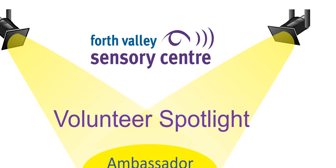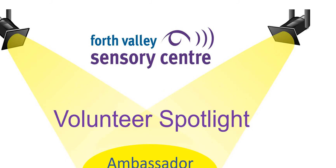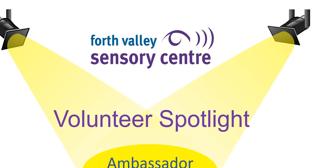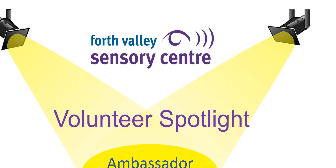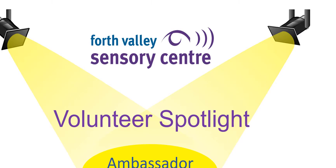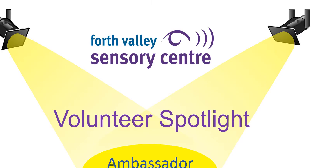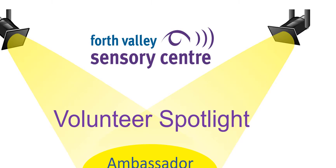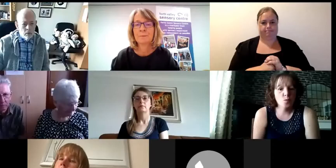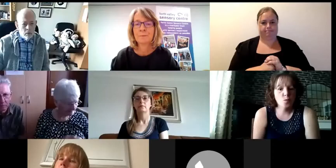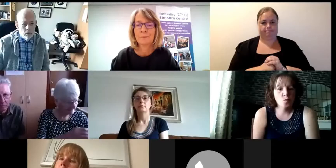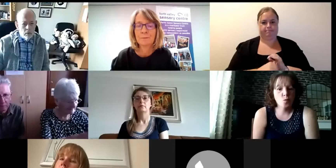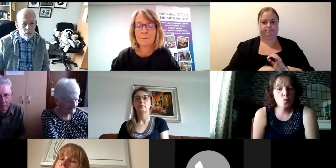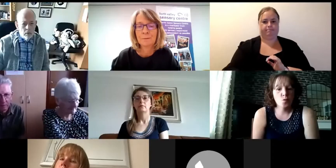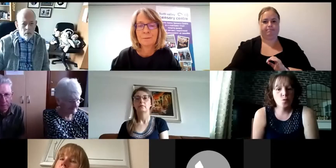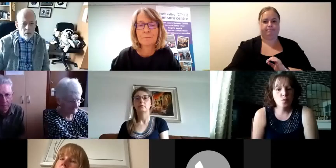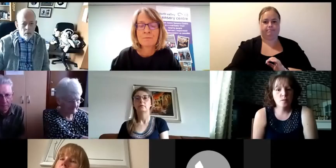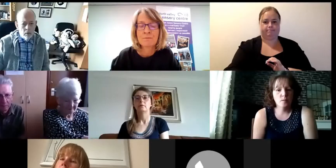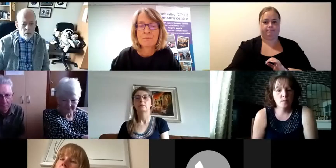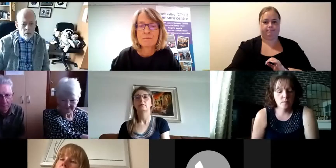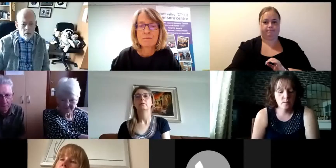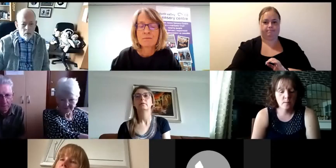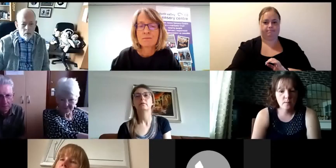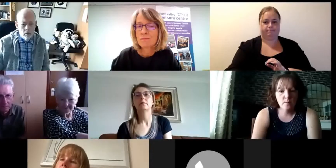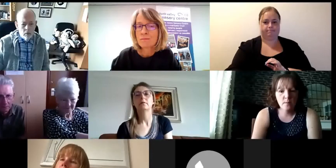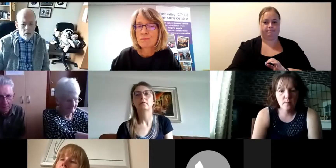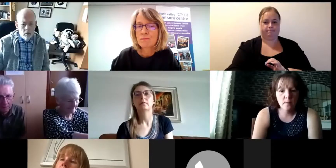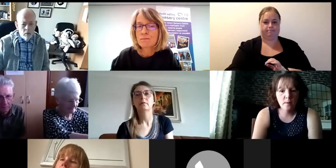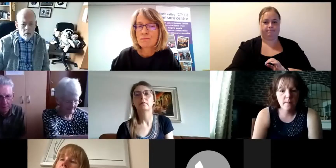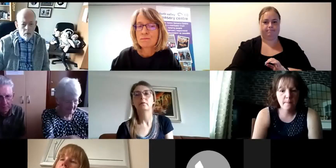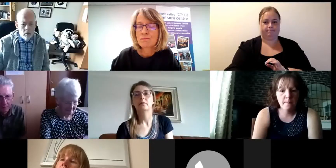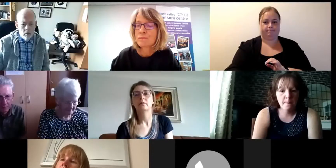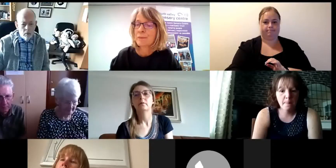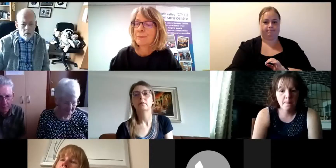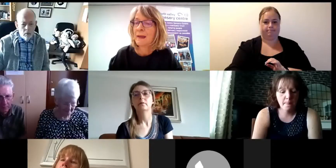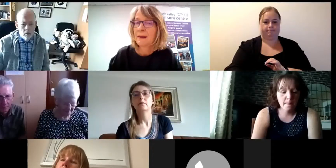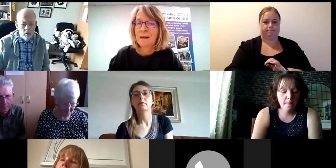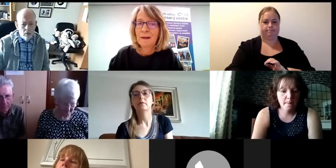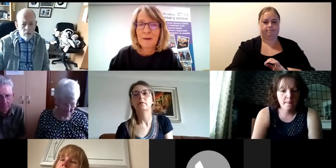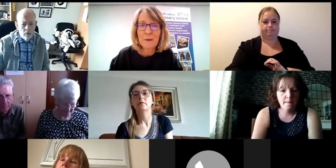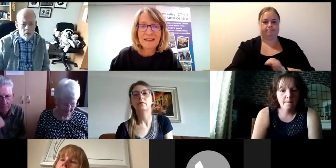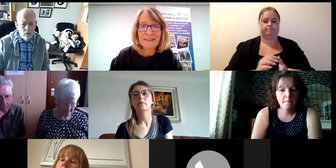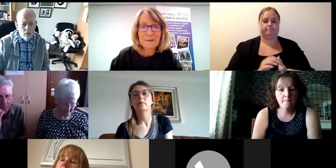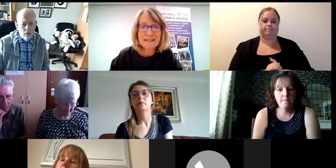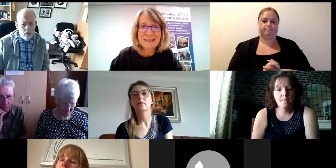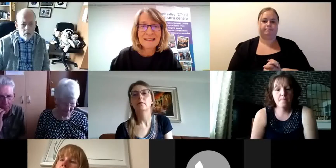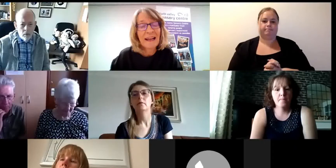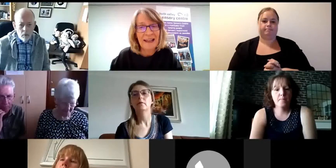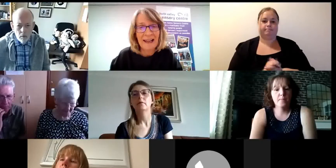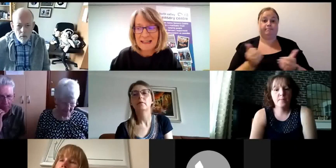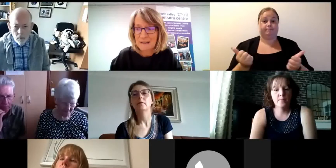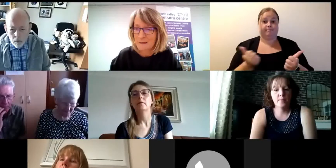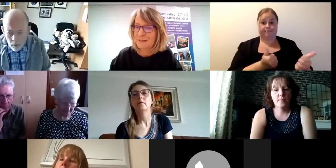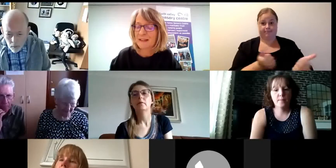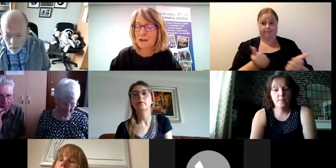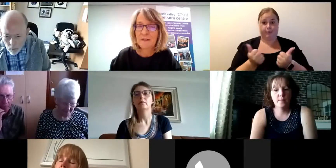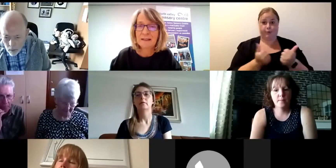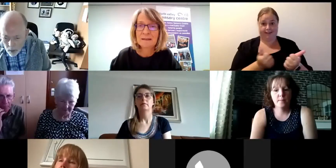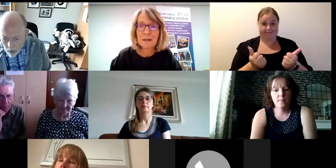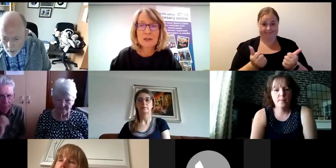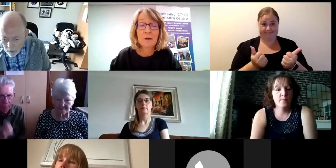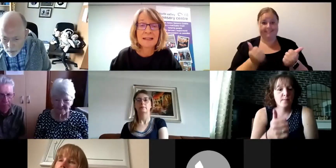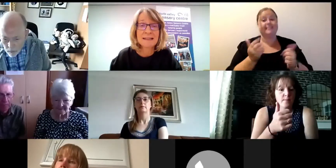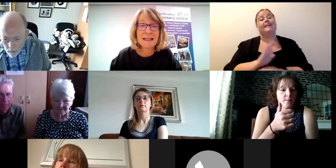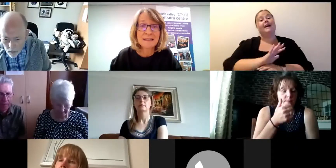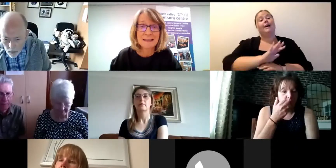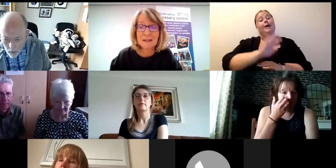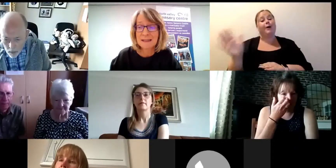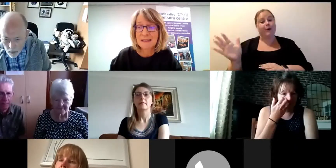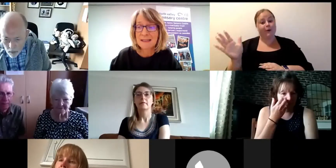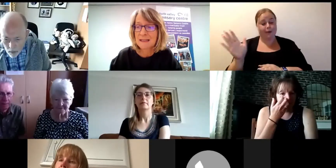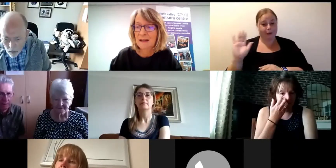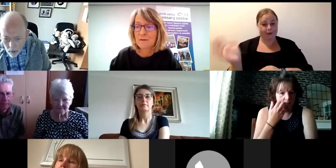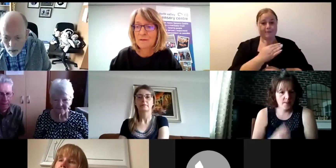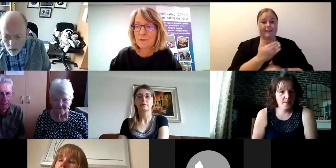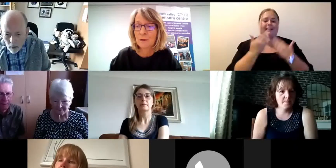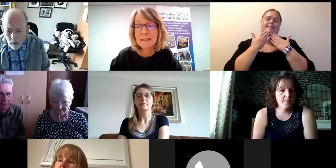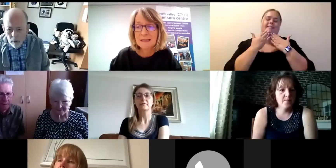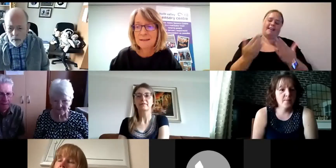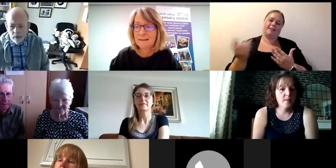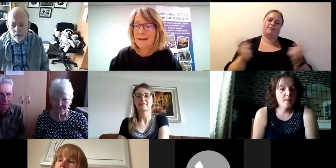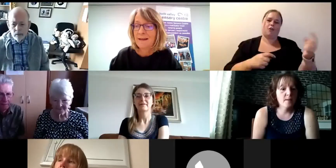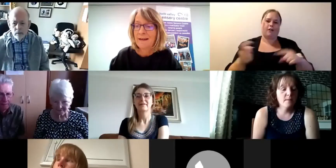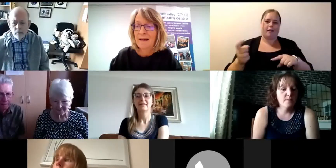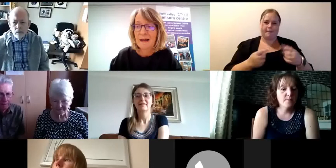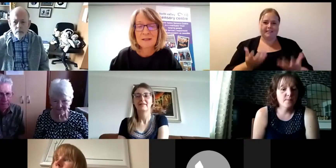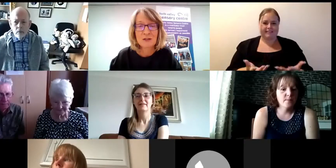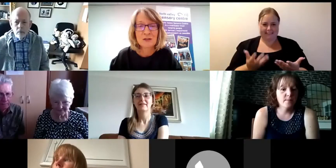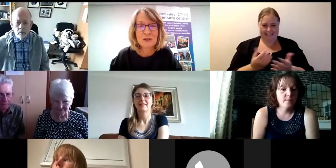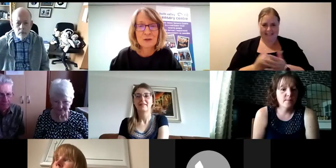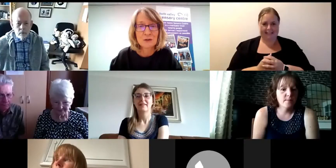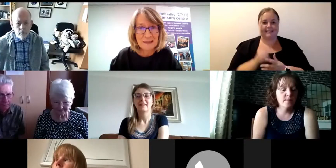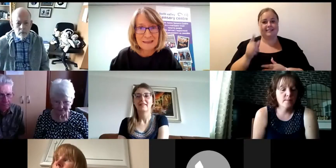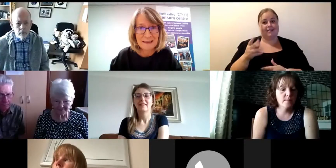Ok everybody, hi and thank you very much for attending today's volunteer ambassadors Zoom